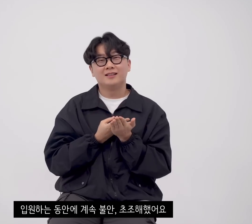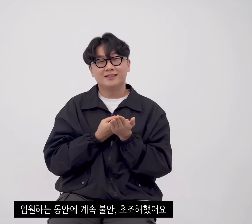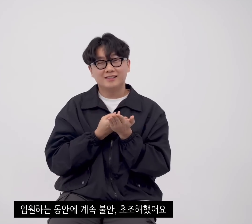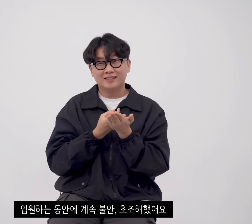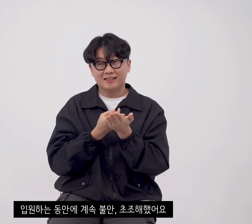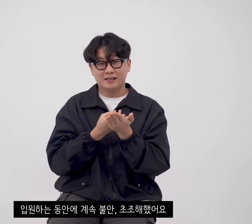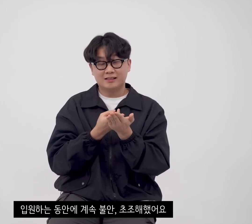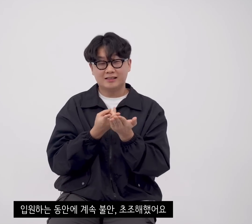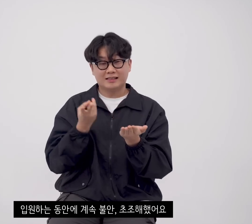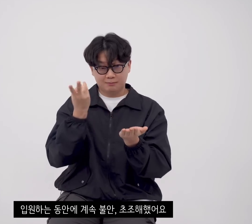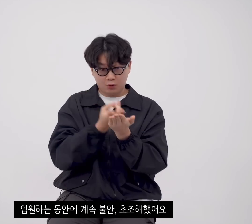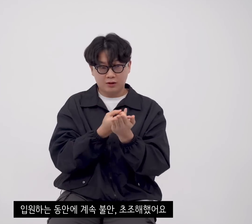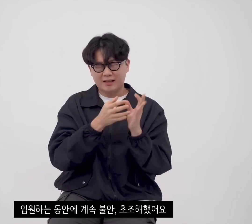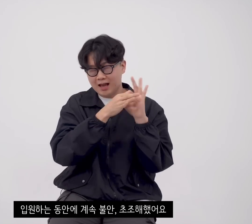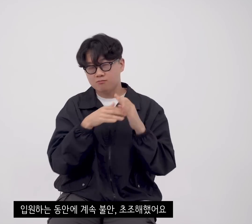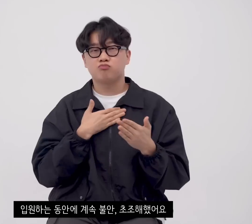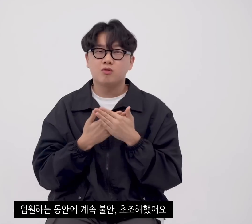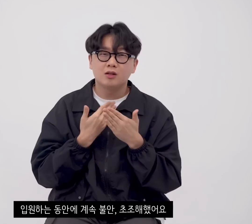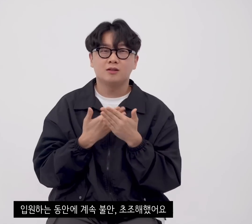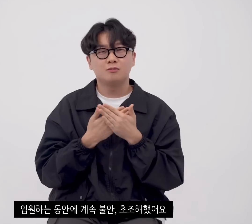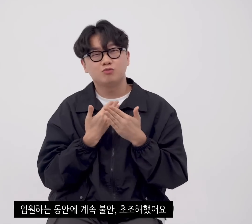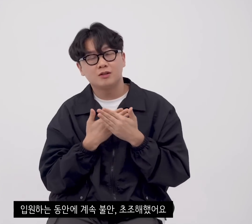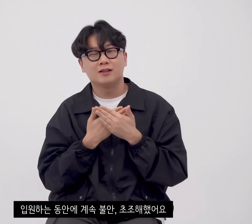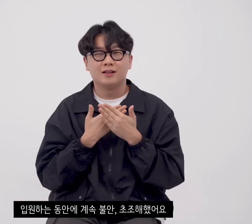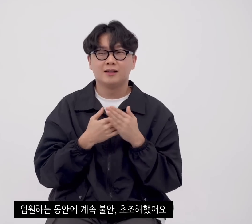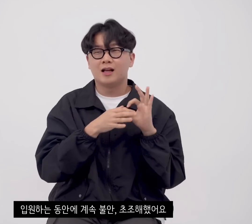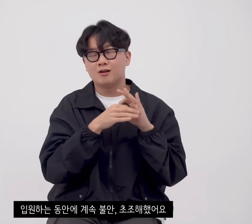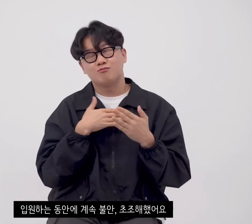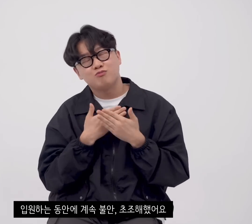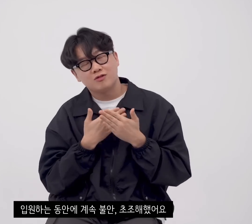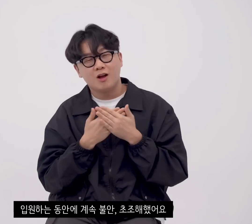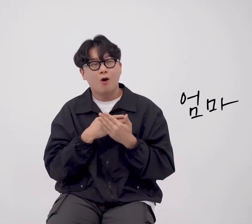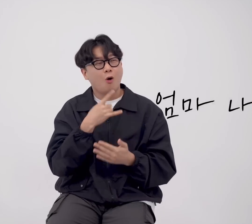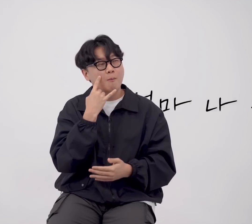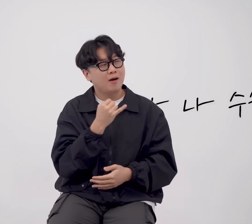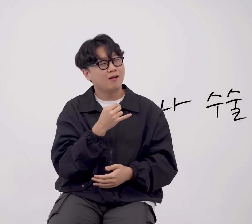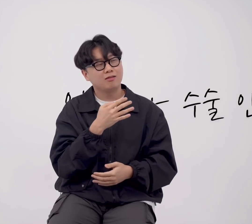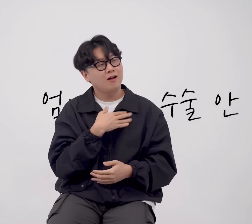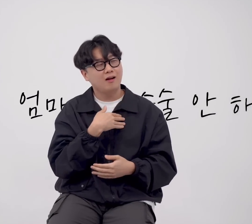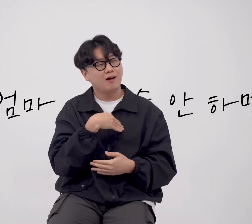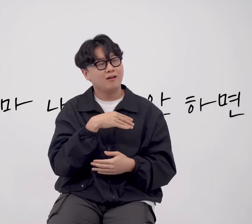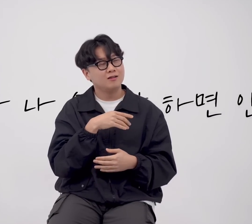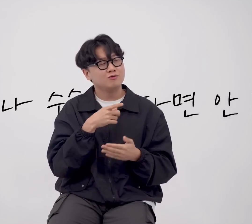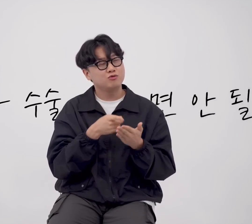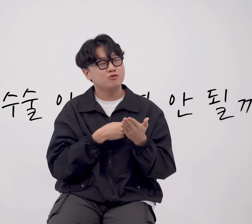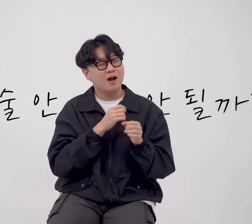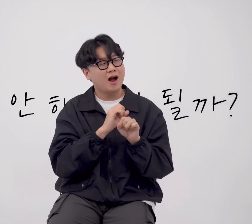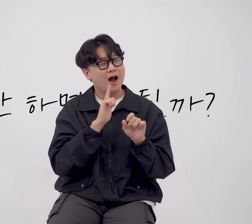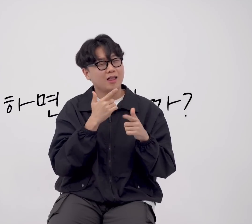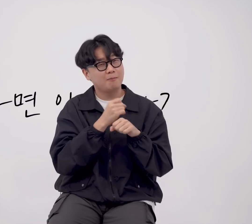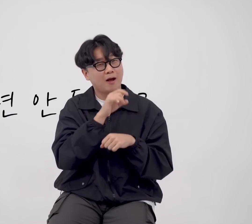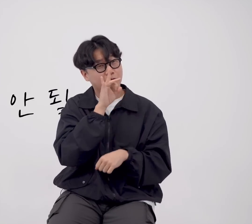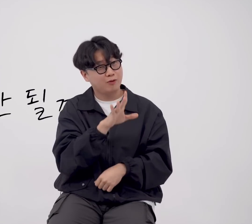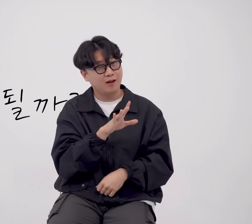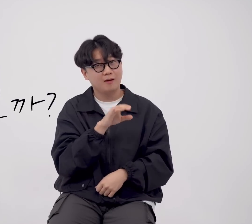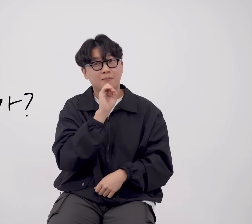While I was hospitalized, I continued to feel anxious and anxious. Mom, can I not have surgery?